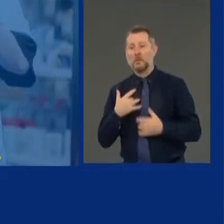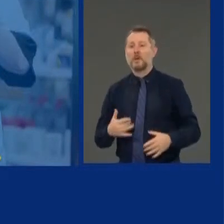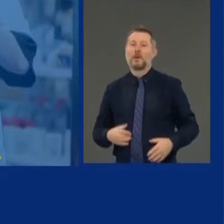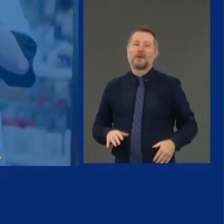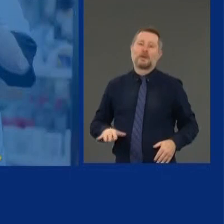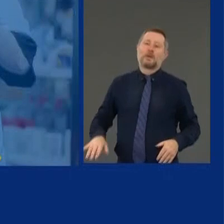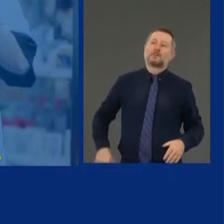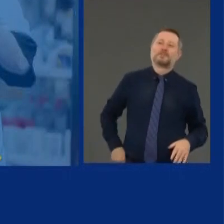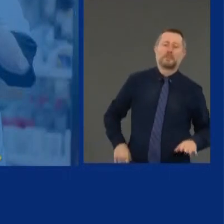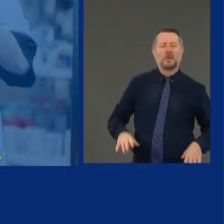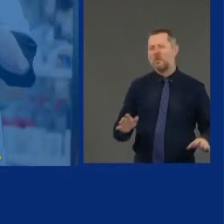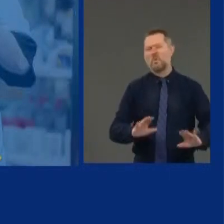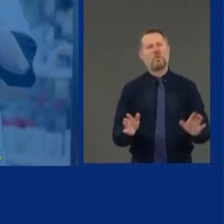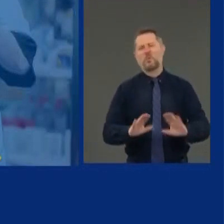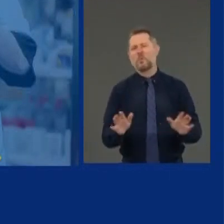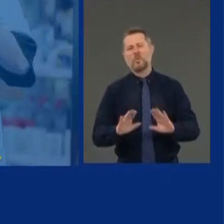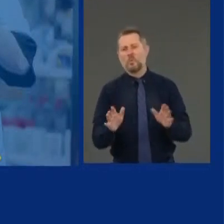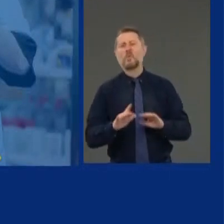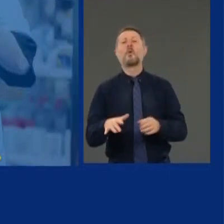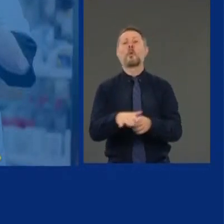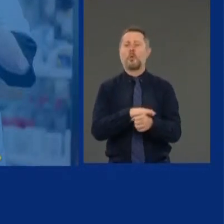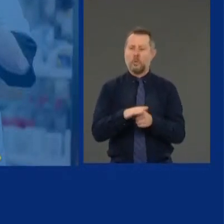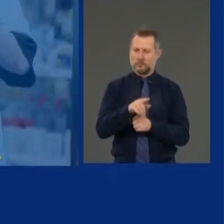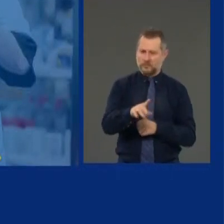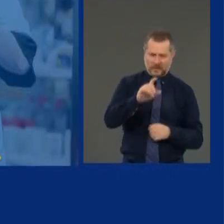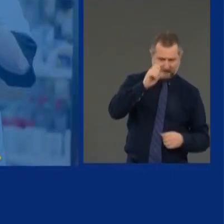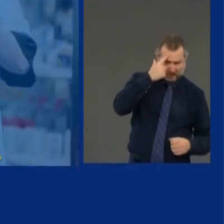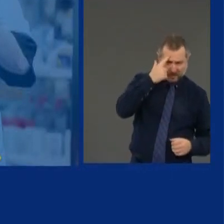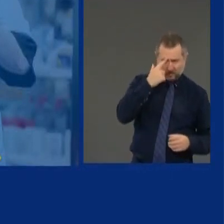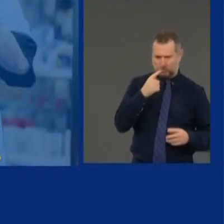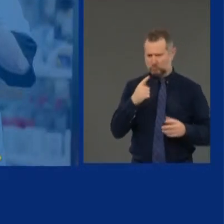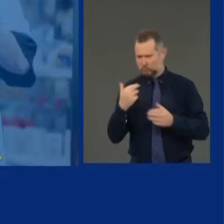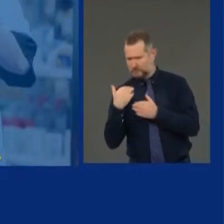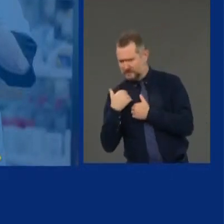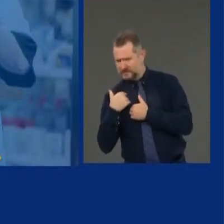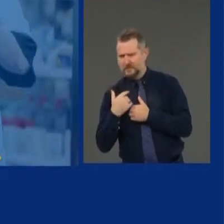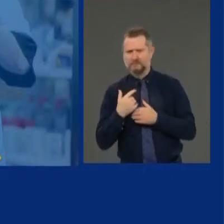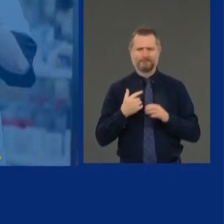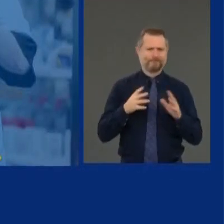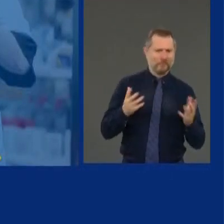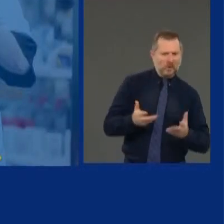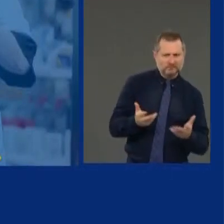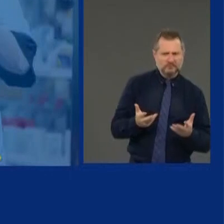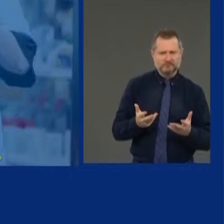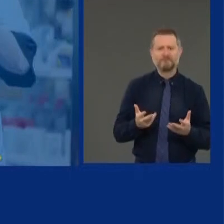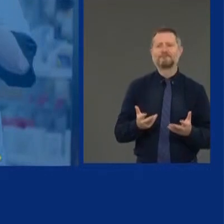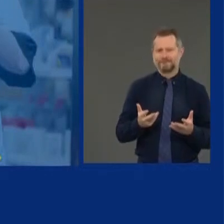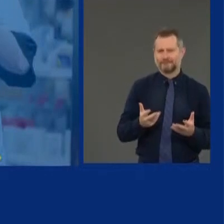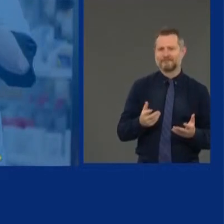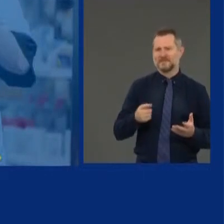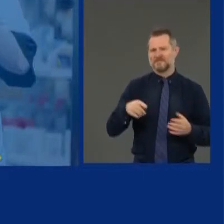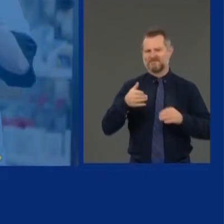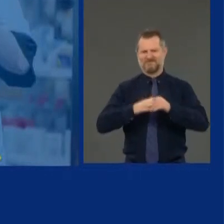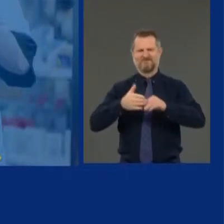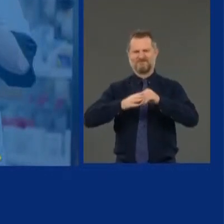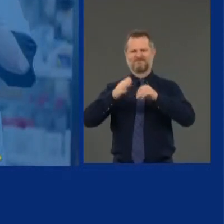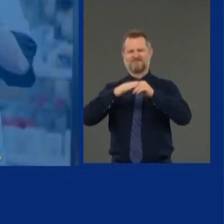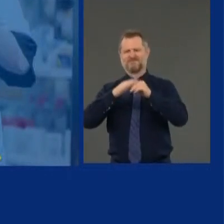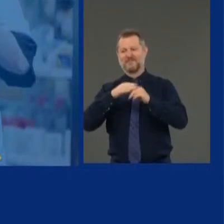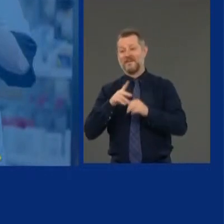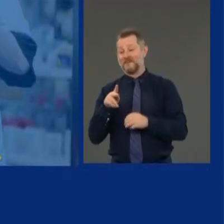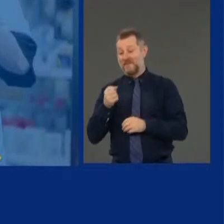HANDLE THE ADDITIONAL BURDEN.